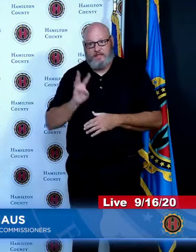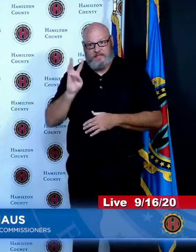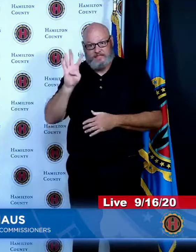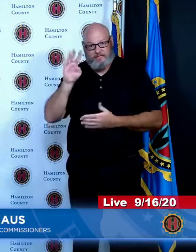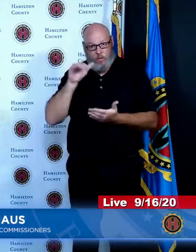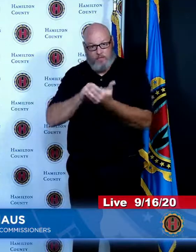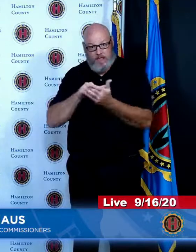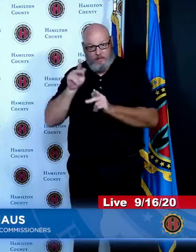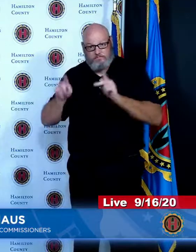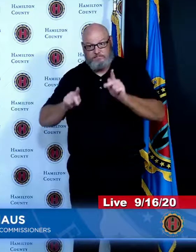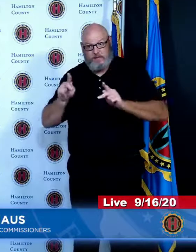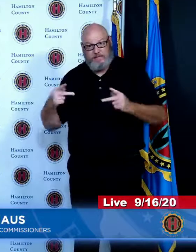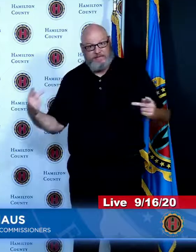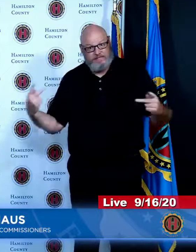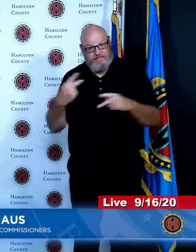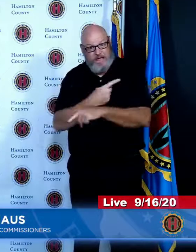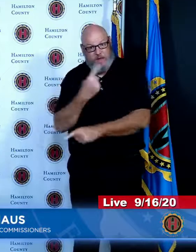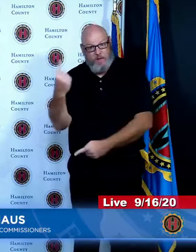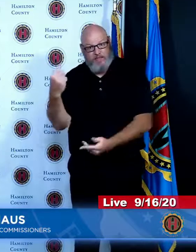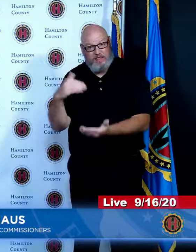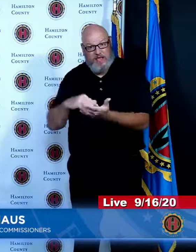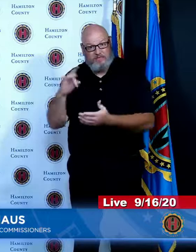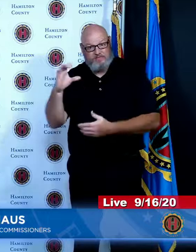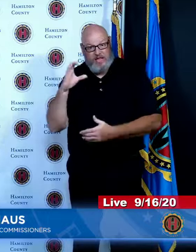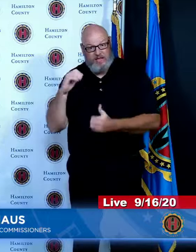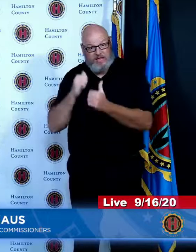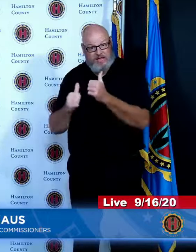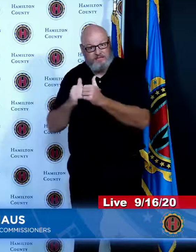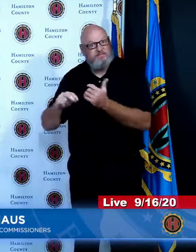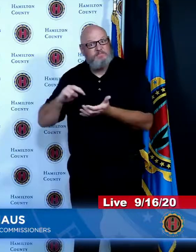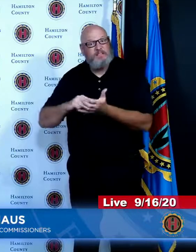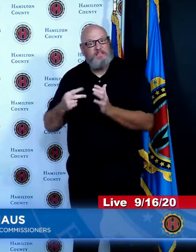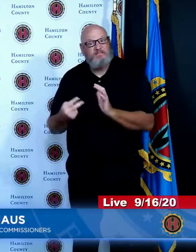if we don't get counted so there is an urgency to this